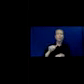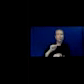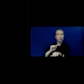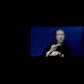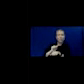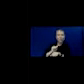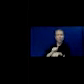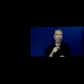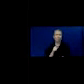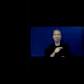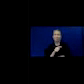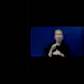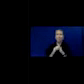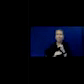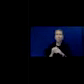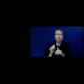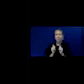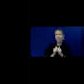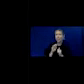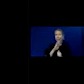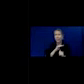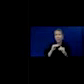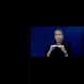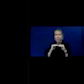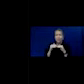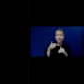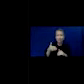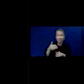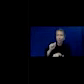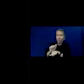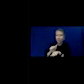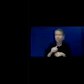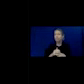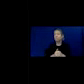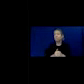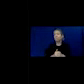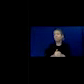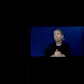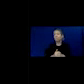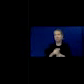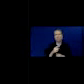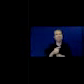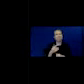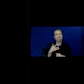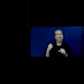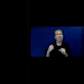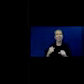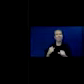with some of the coworkers she worked with, and knew what she was doing, throughout her whole shift.